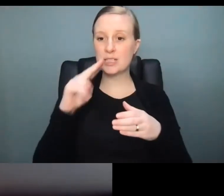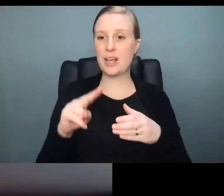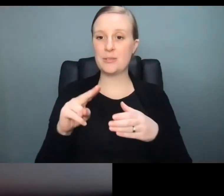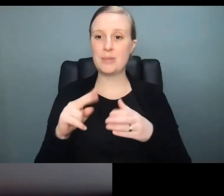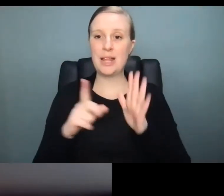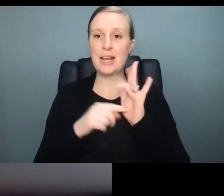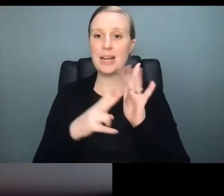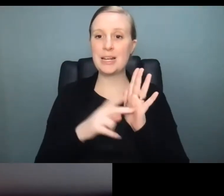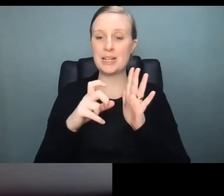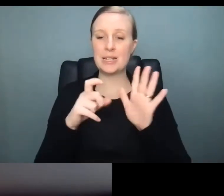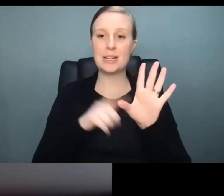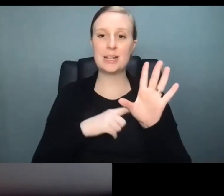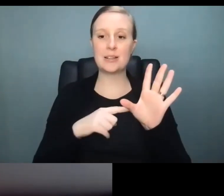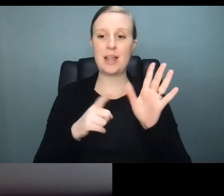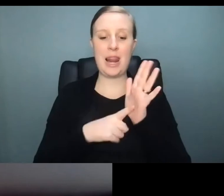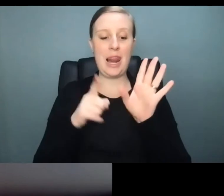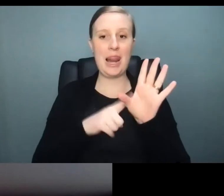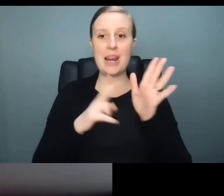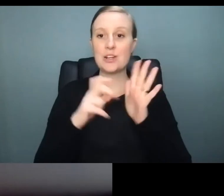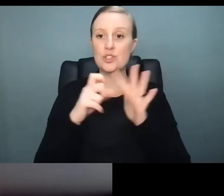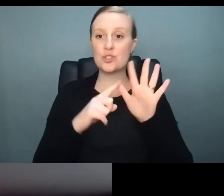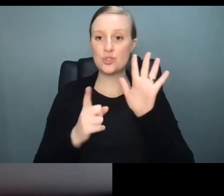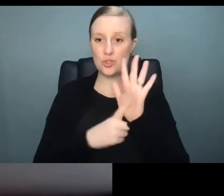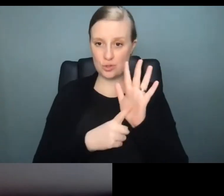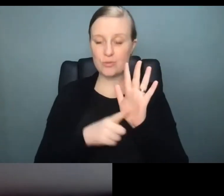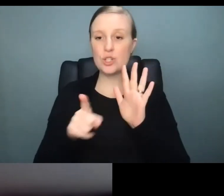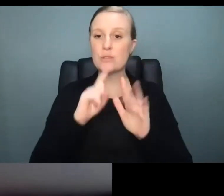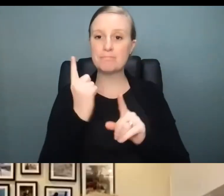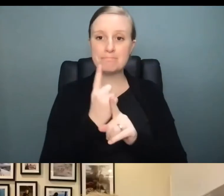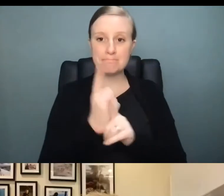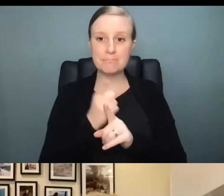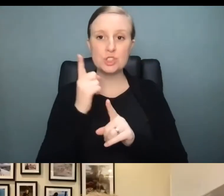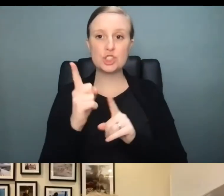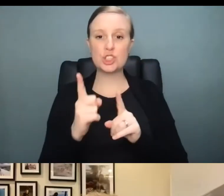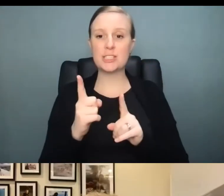to make a few comments. Lyndall looks after not only the General Counsel role, but its